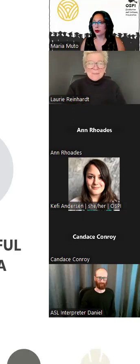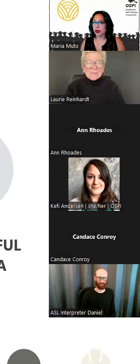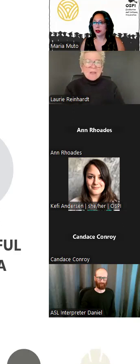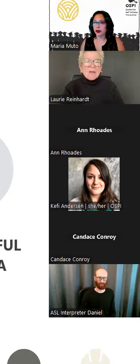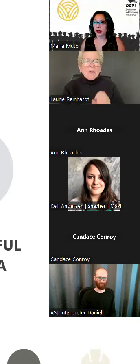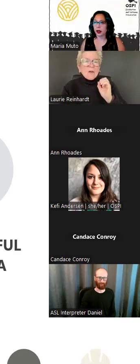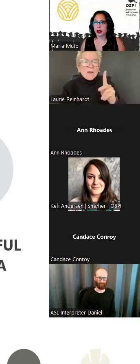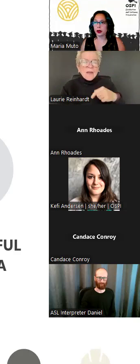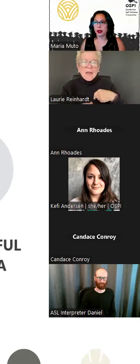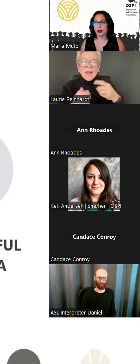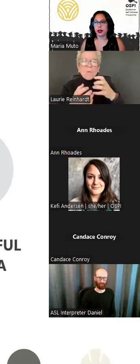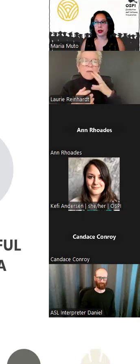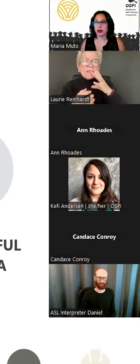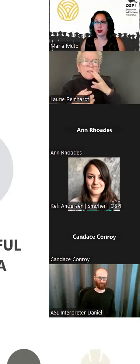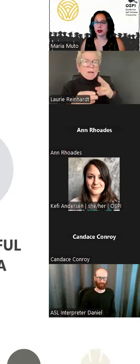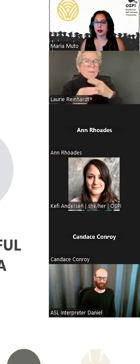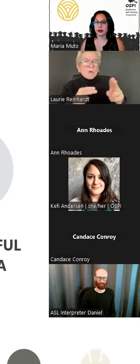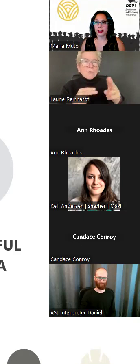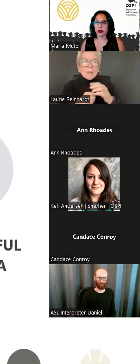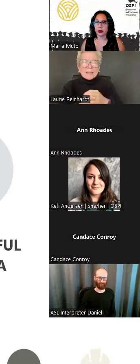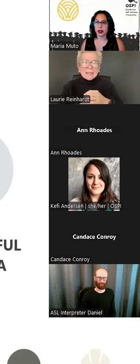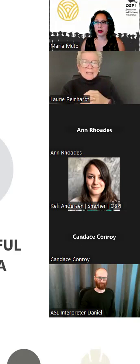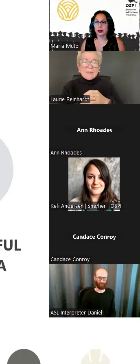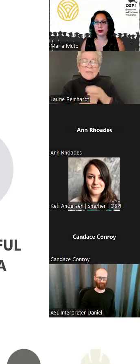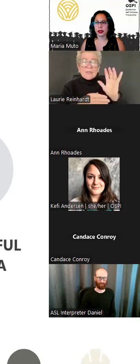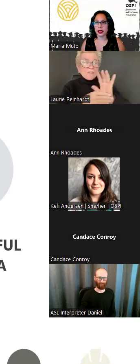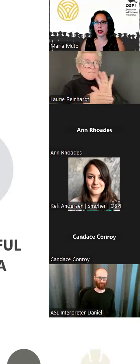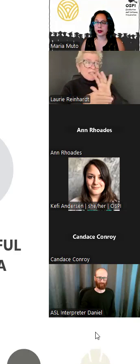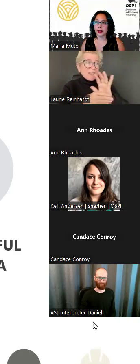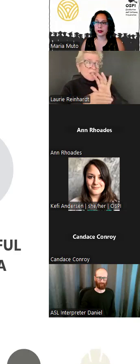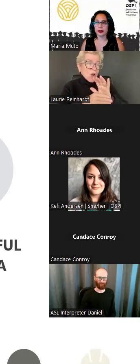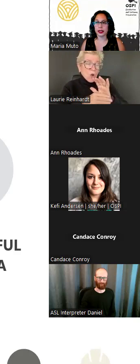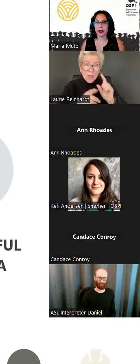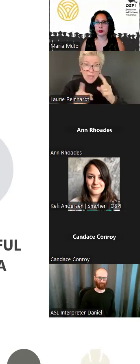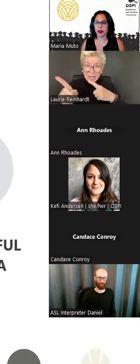want to talk about really quickly there is a video here that highlights the I'm not going